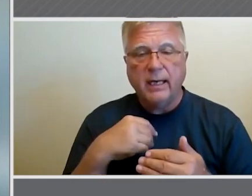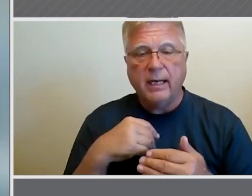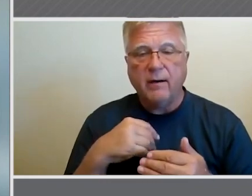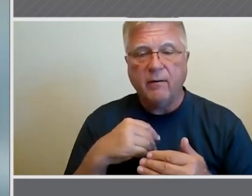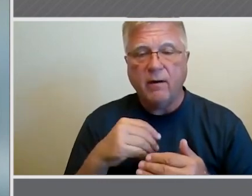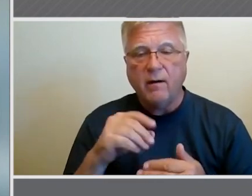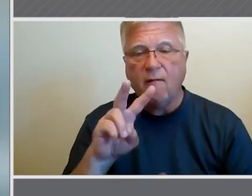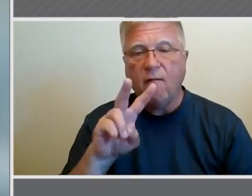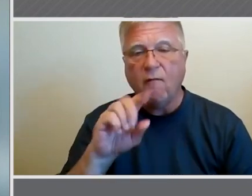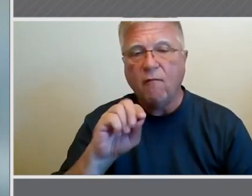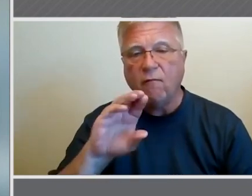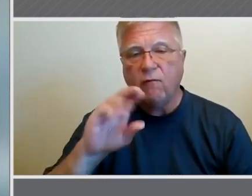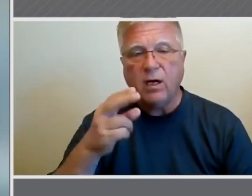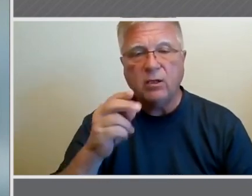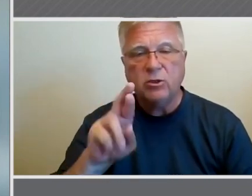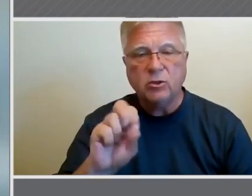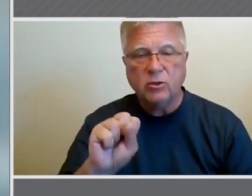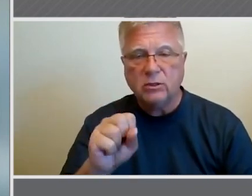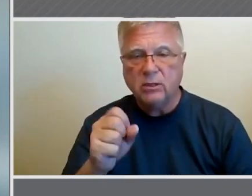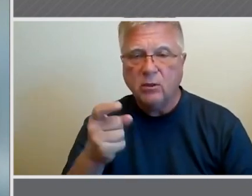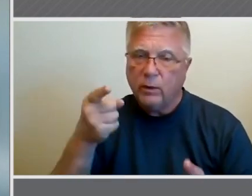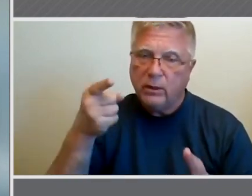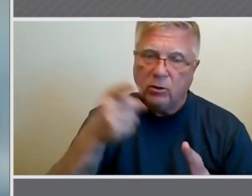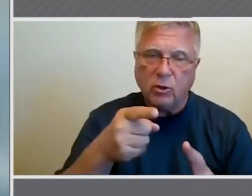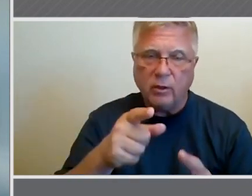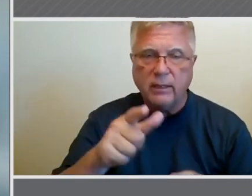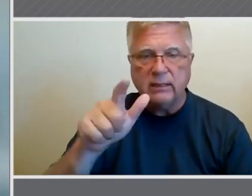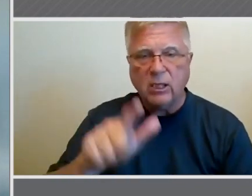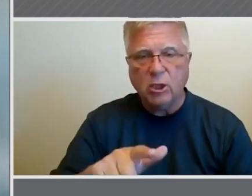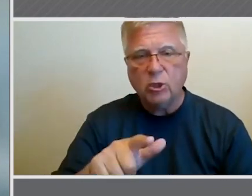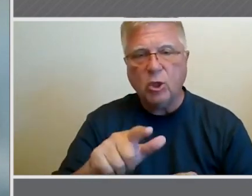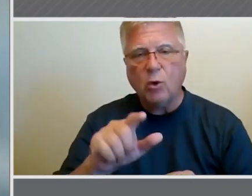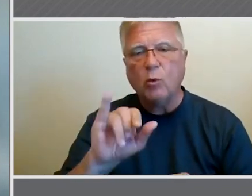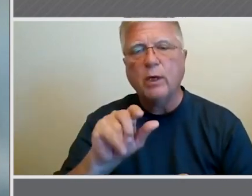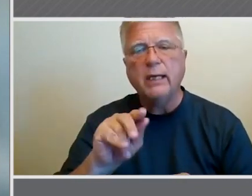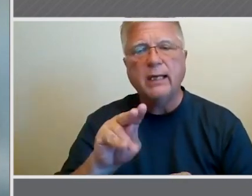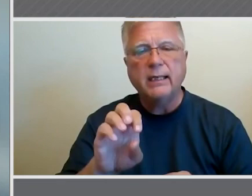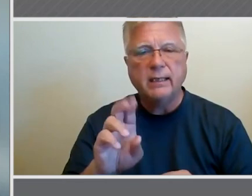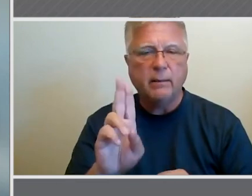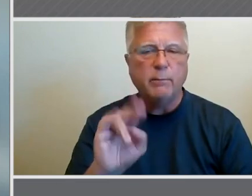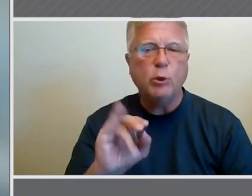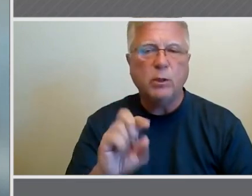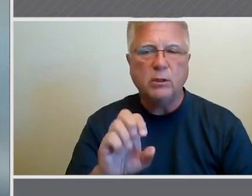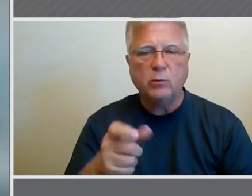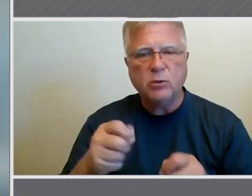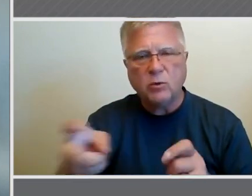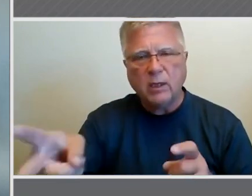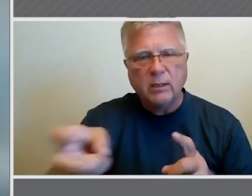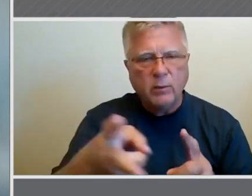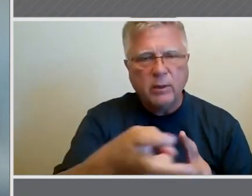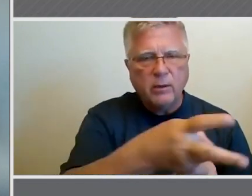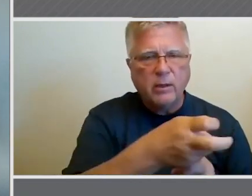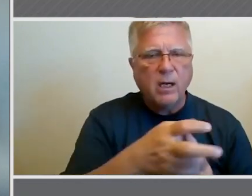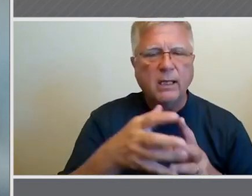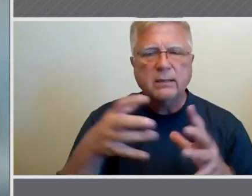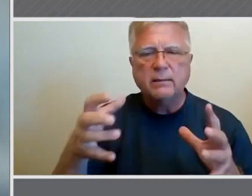also target those lower income units. So we're really trying to just bring in as many resources as many partners so we can